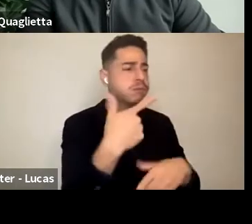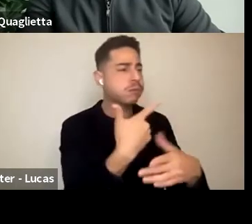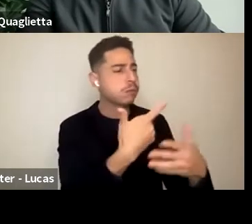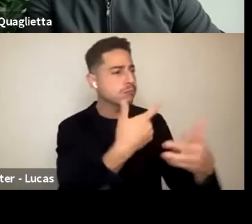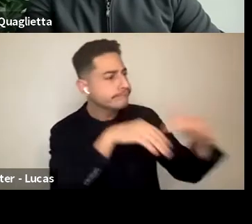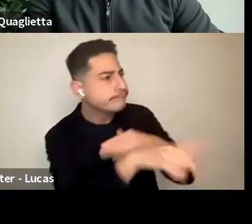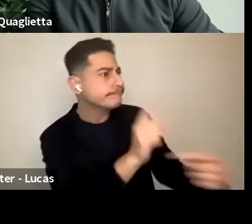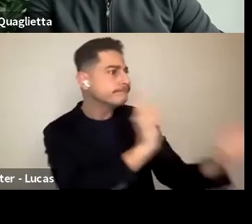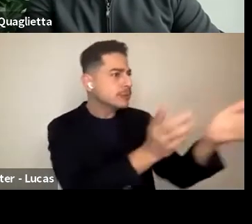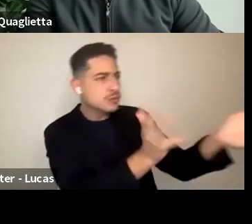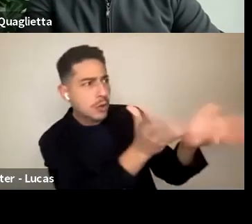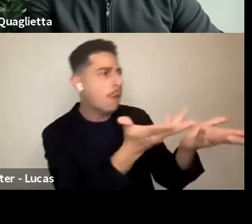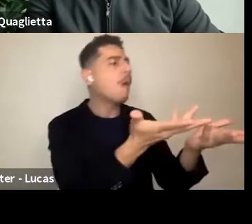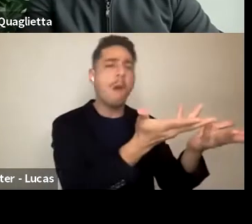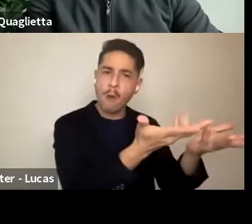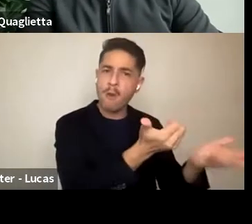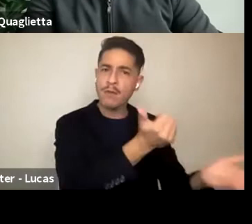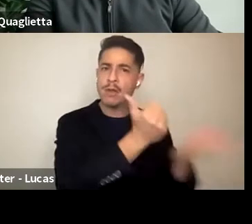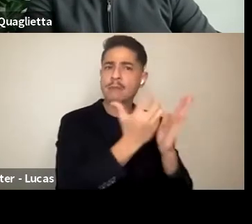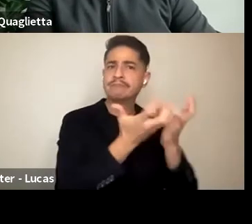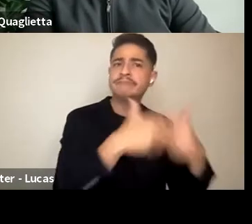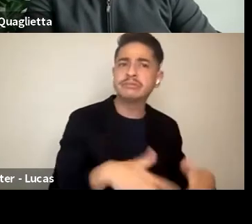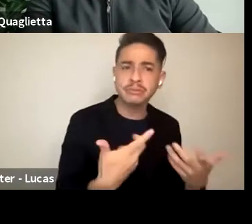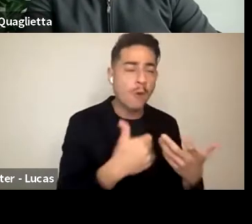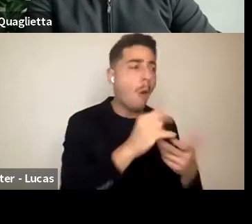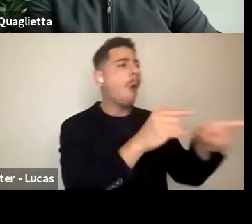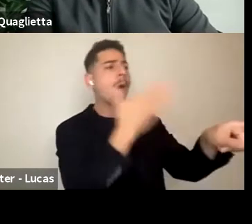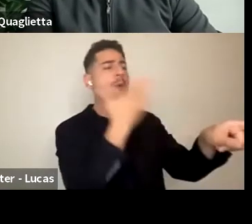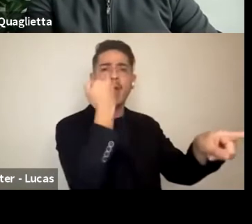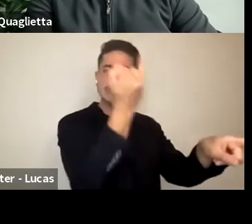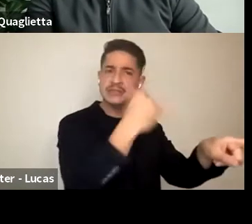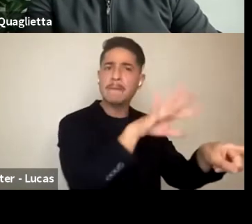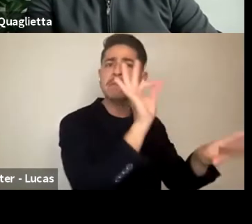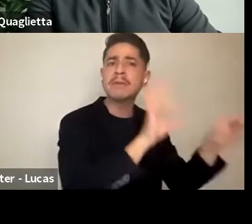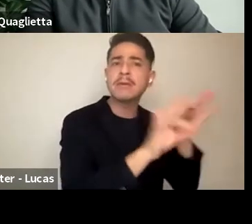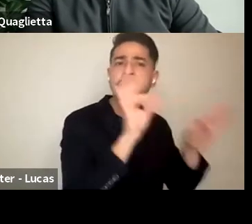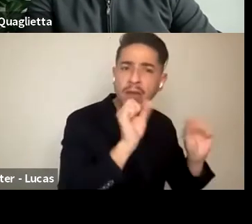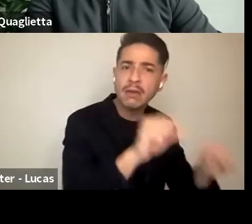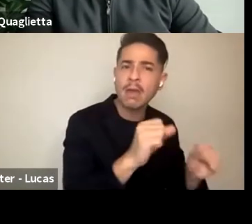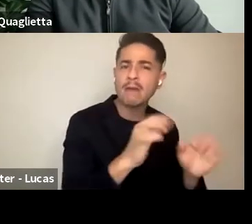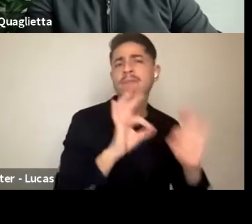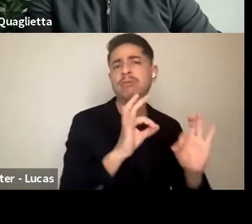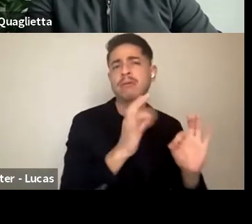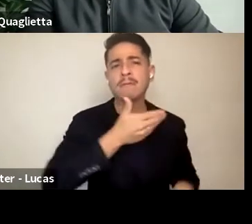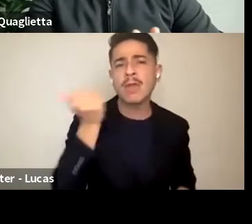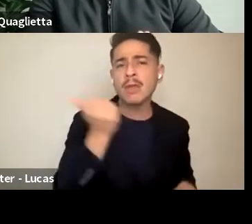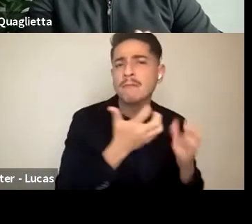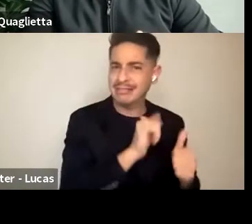And I could make a case for why the SEO might need to talk to them at some point. So that access is also really important.